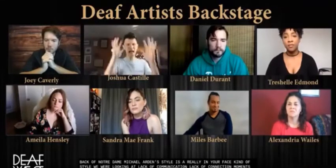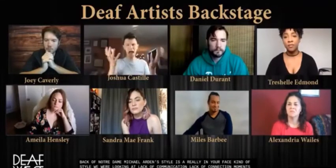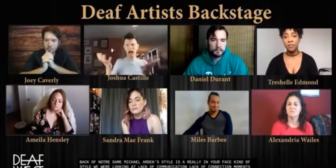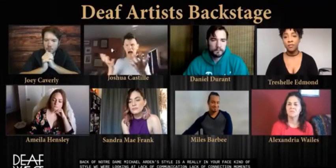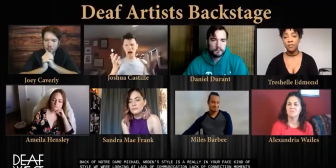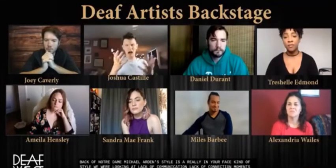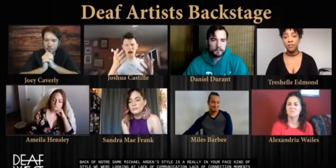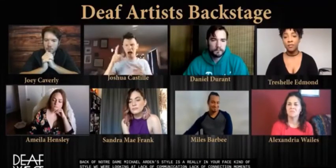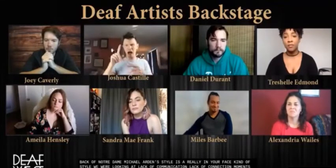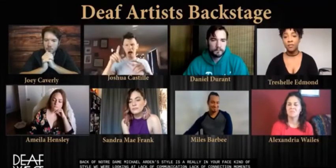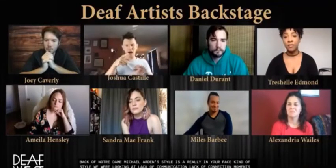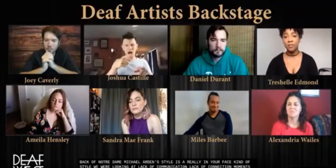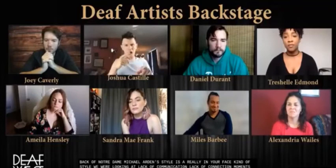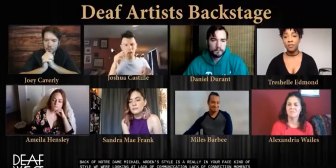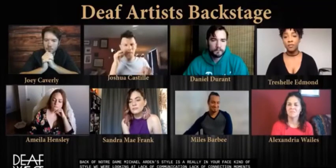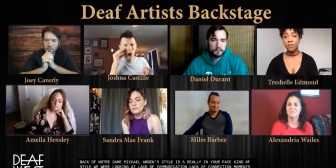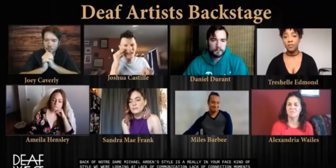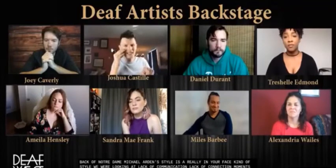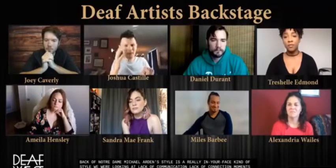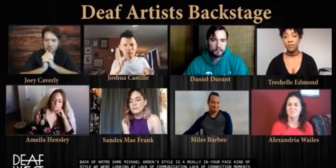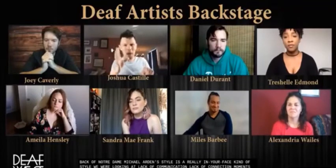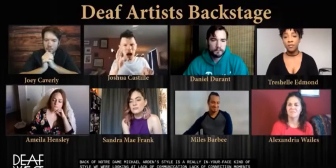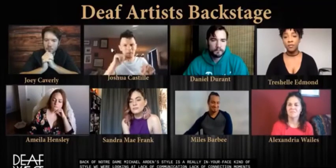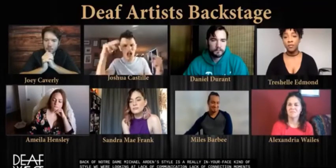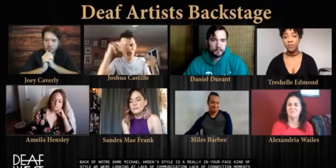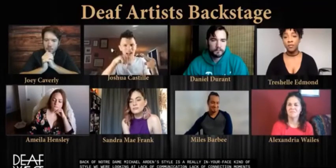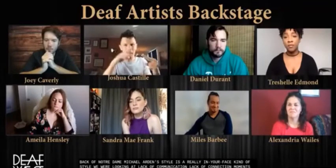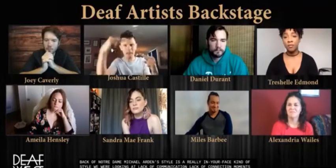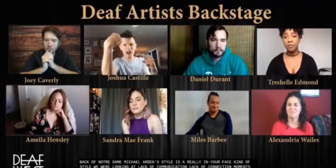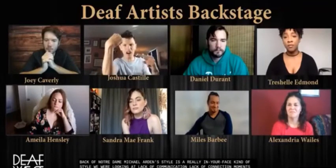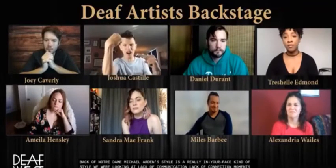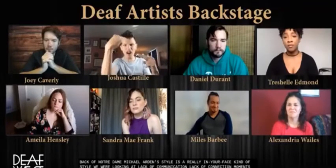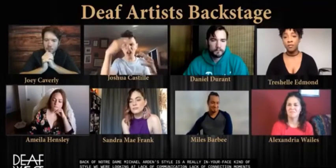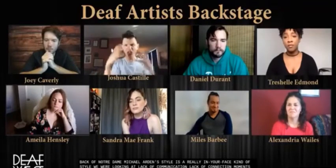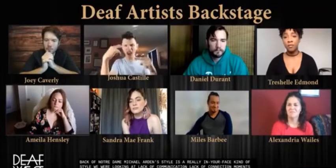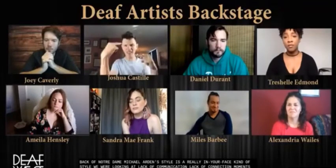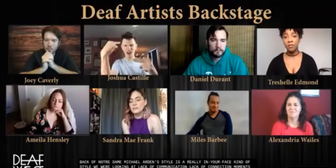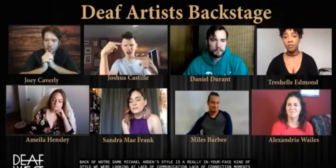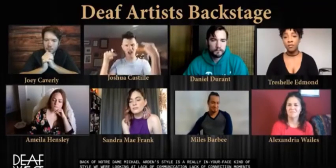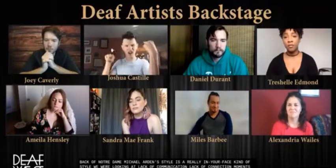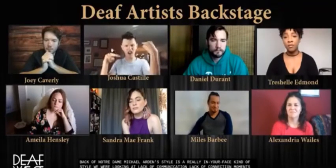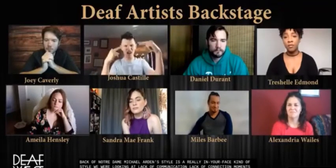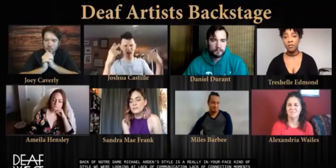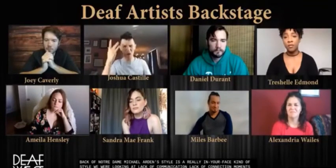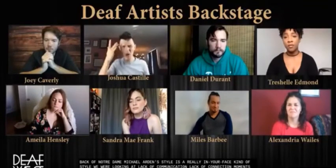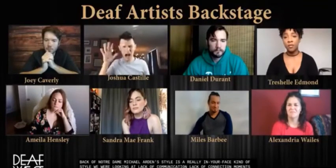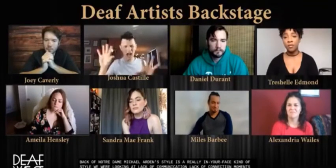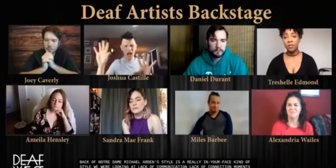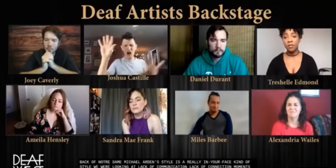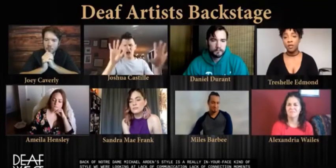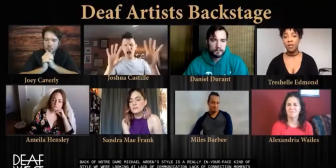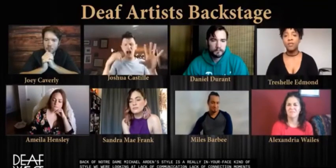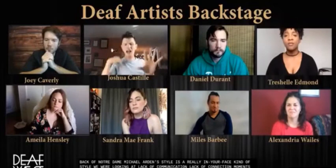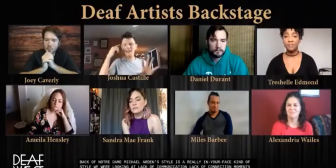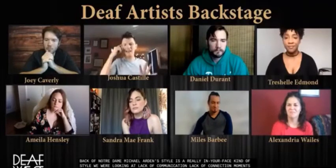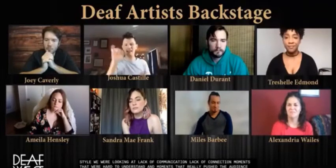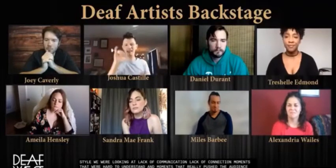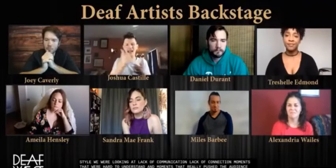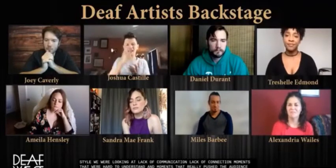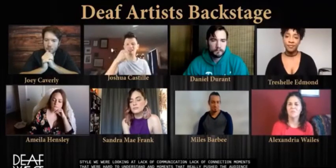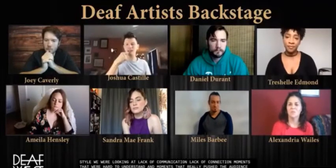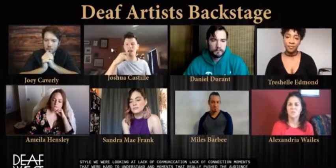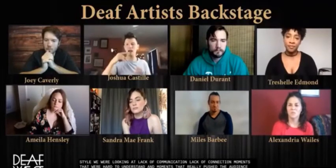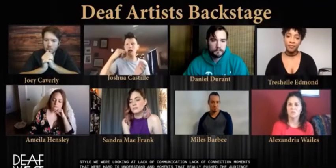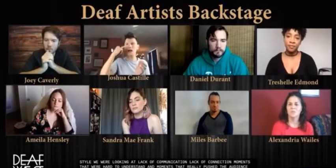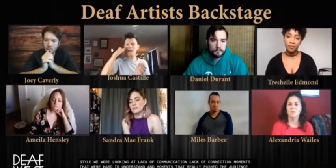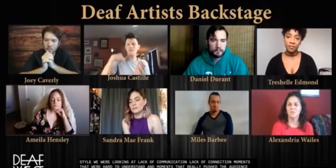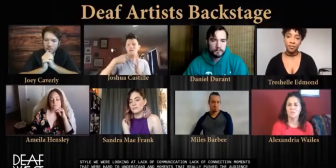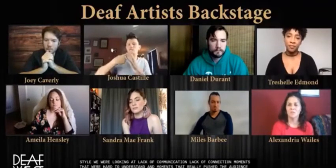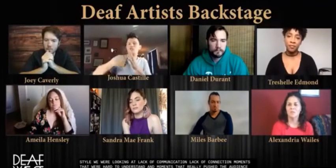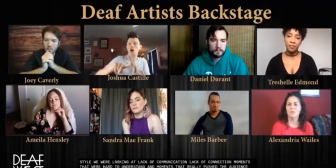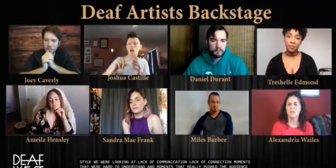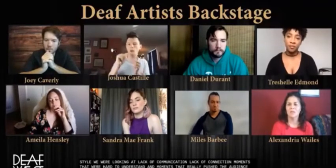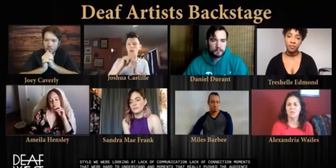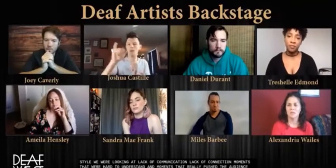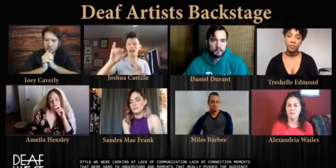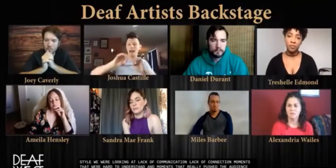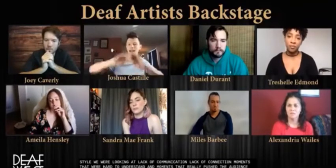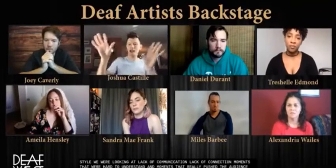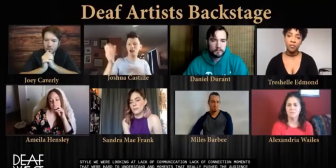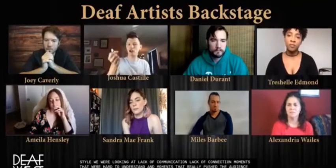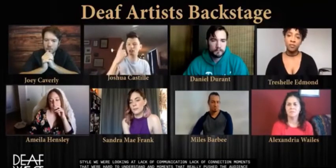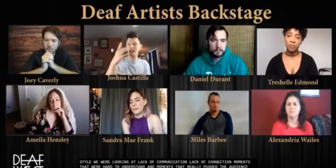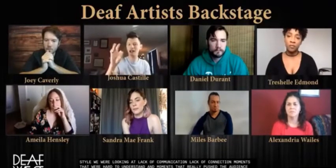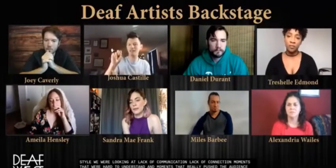And looking a lot of people are looking at one another in the show, and that starts with